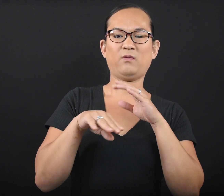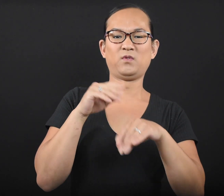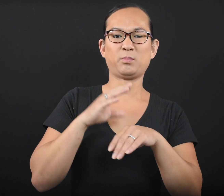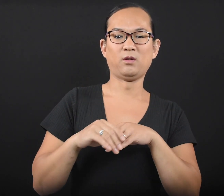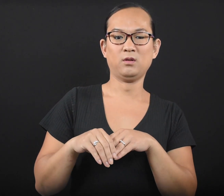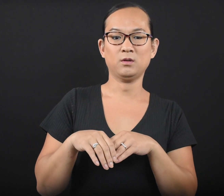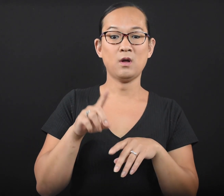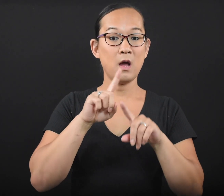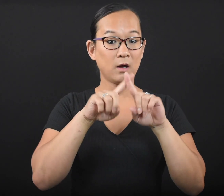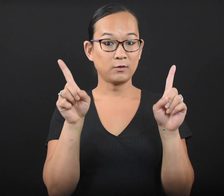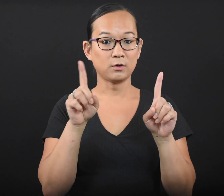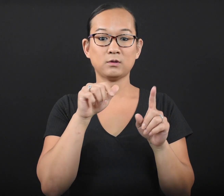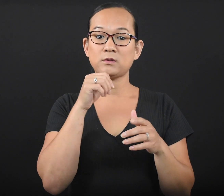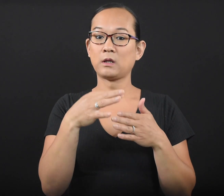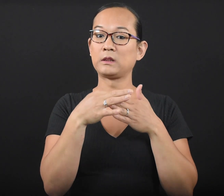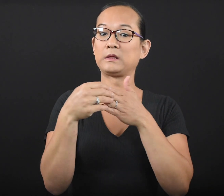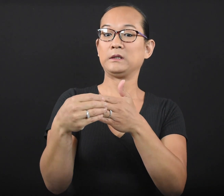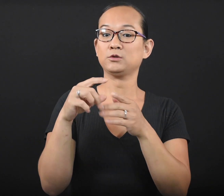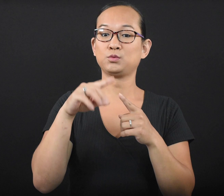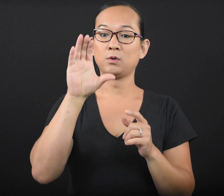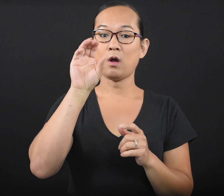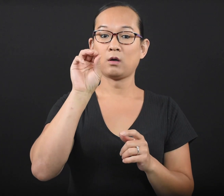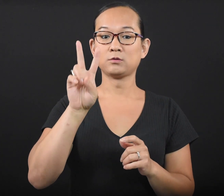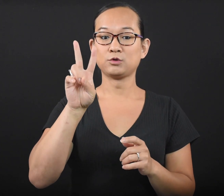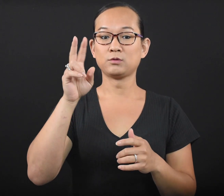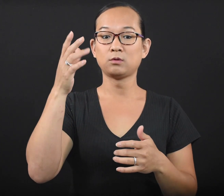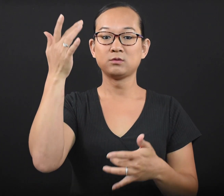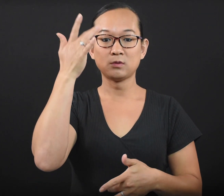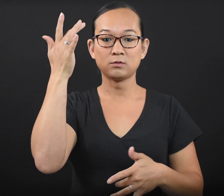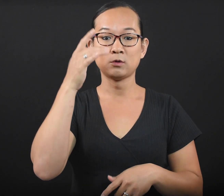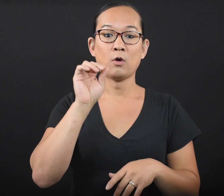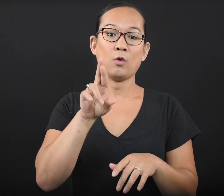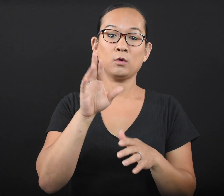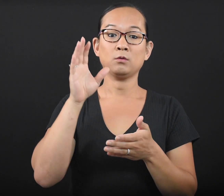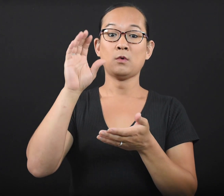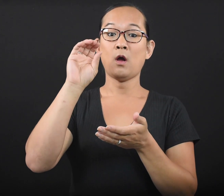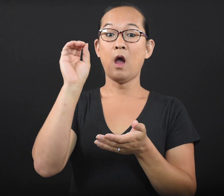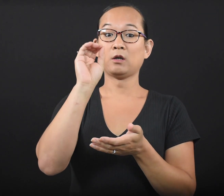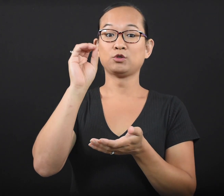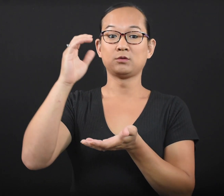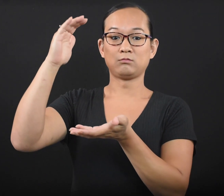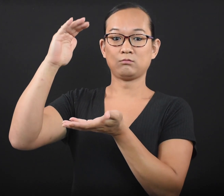when properly worn, DOES NOT cause CO2 intoxication nor oxygen deficiency